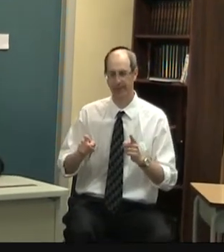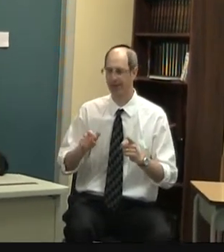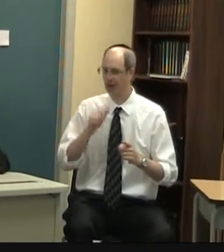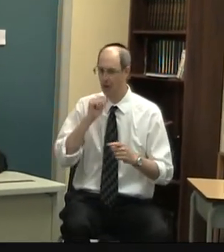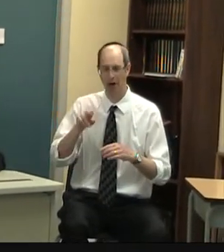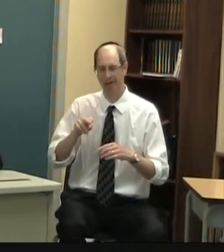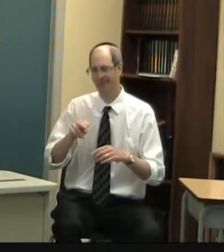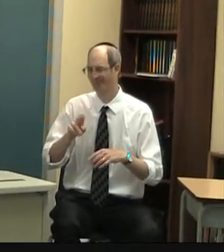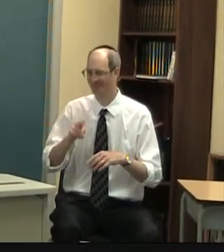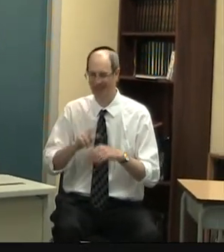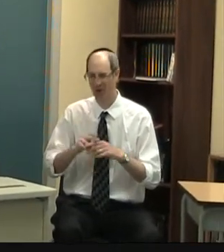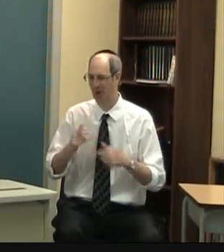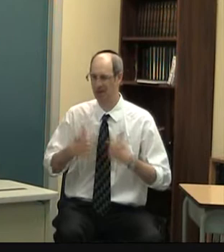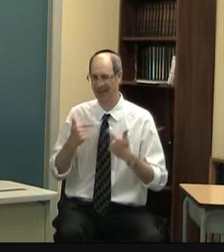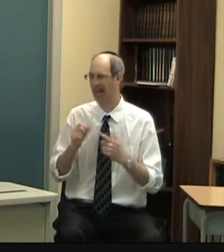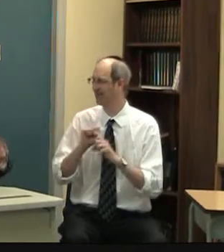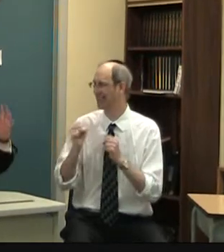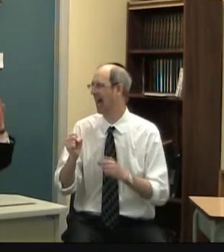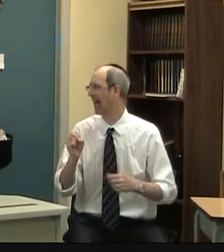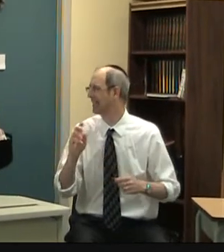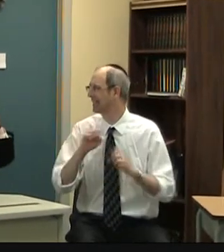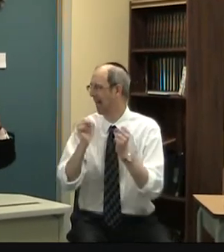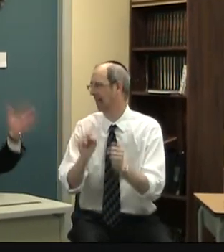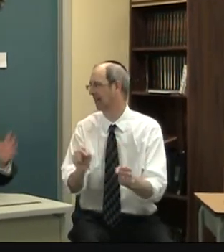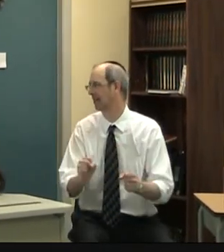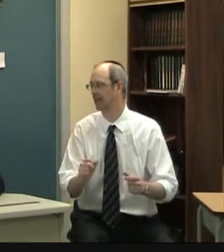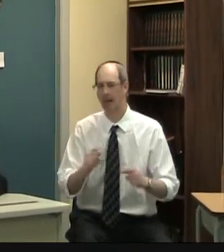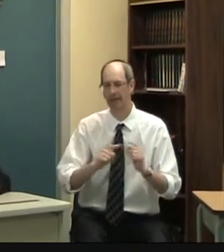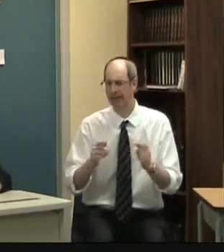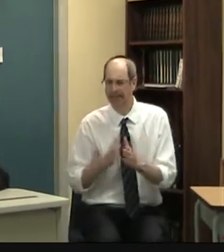But i'll tell you what was so interesting because we had these like really interesting kids thing in our house